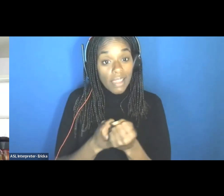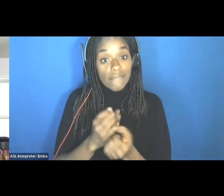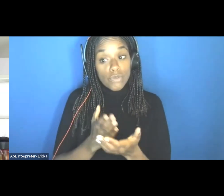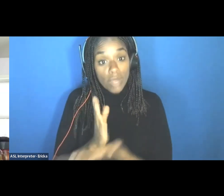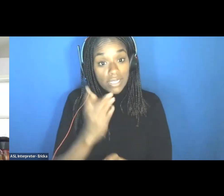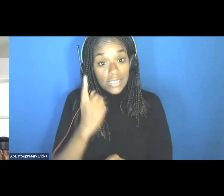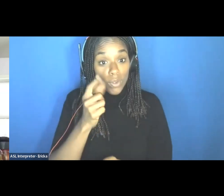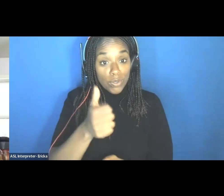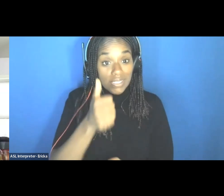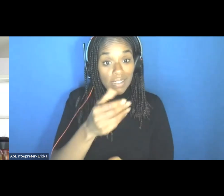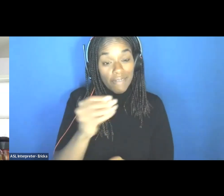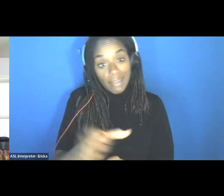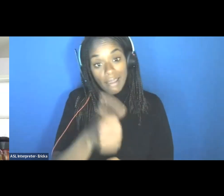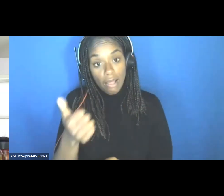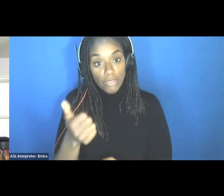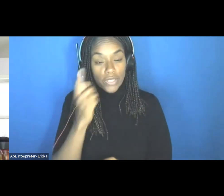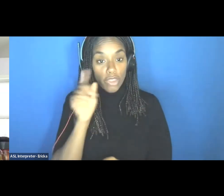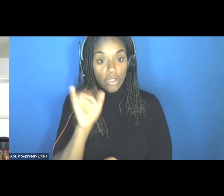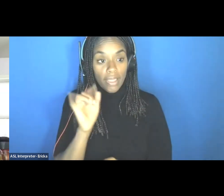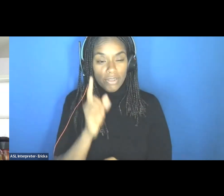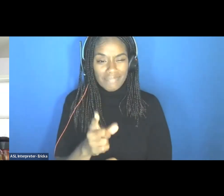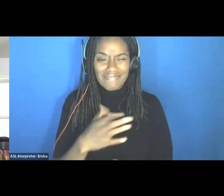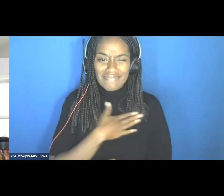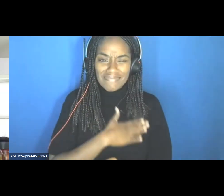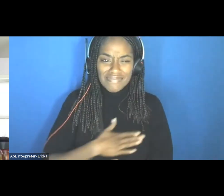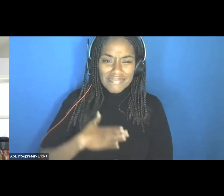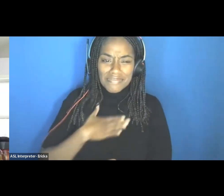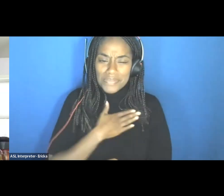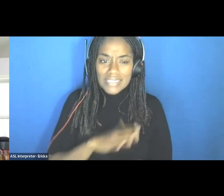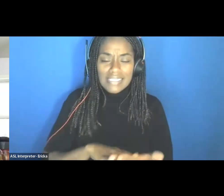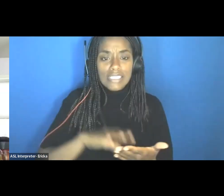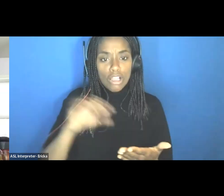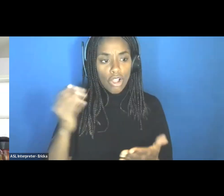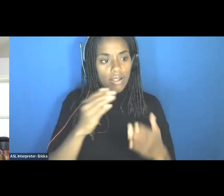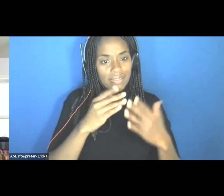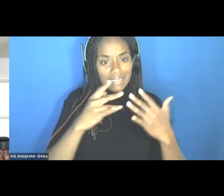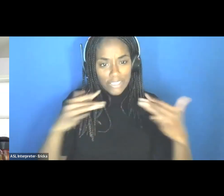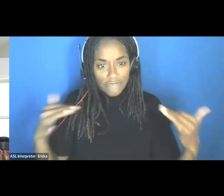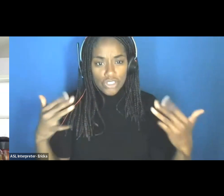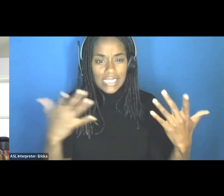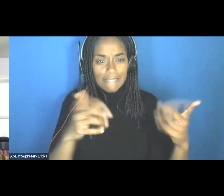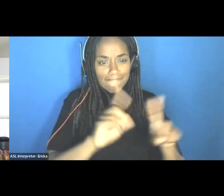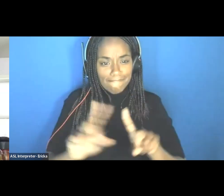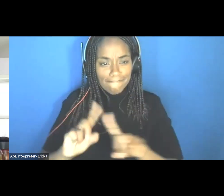Harder to advocate for your rights and for the rights of others like yourself.